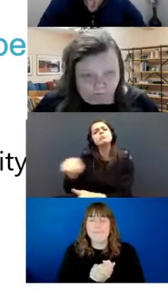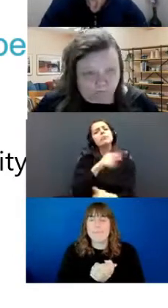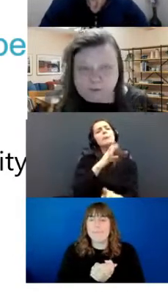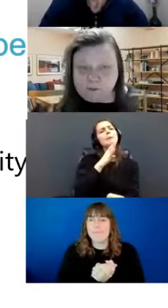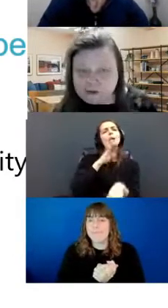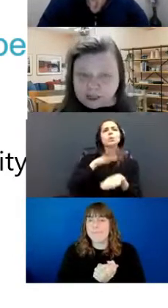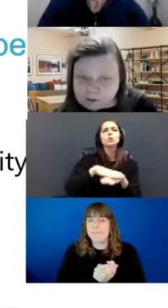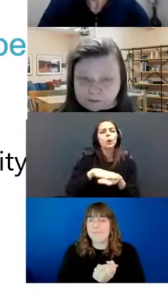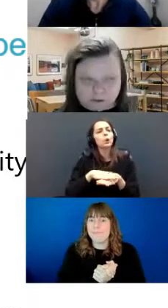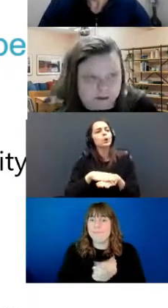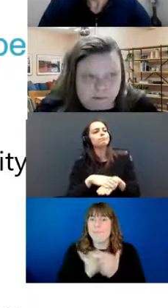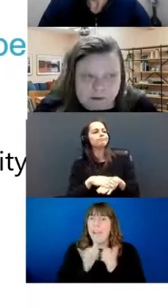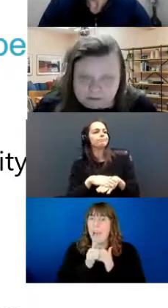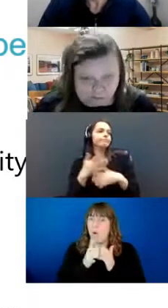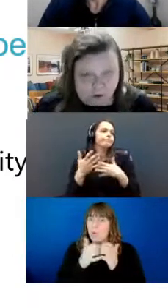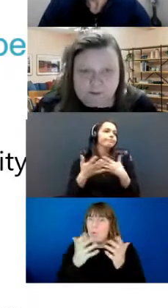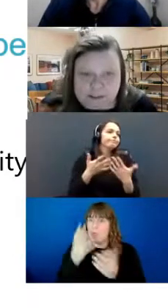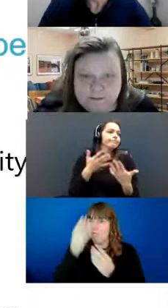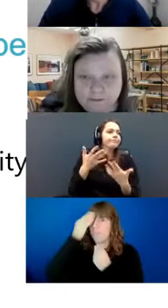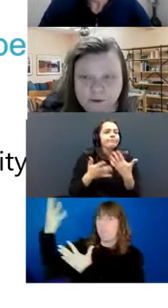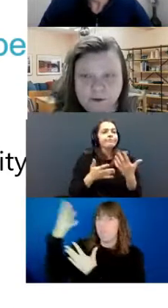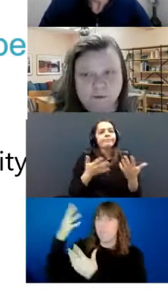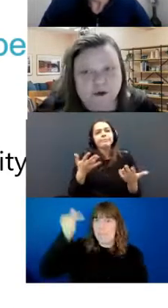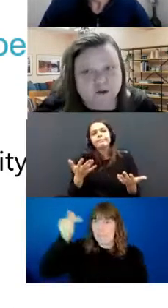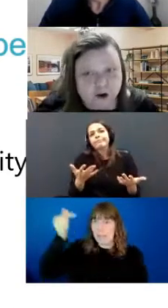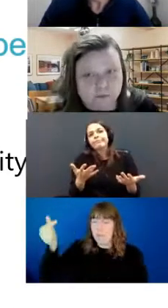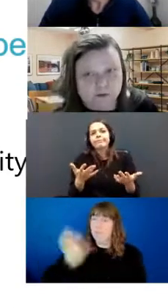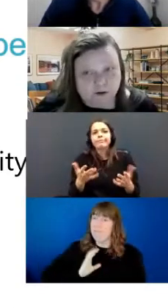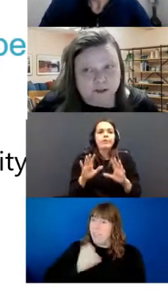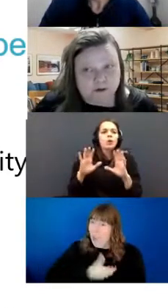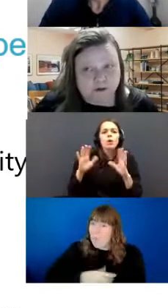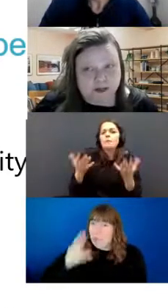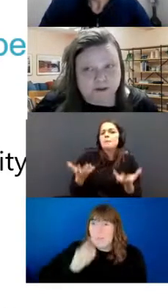we want to tell the government what we live through we want to talk about our experience